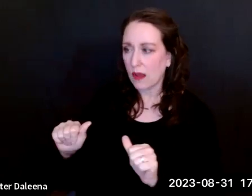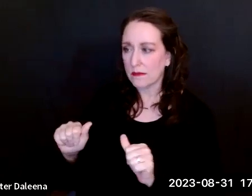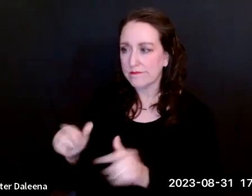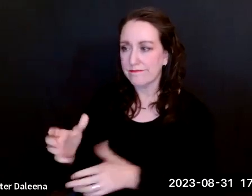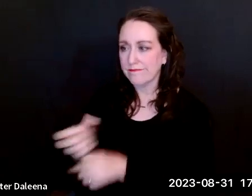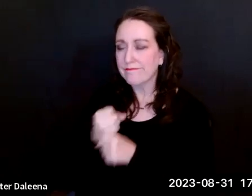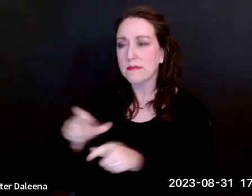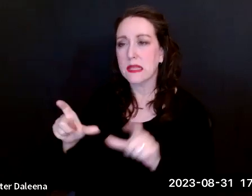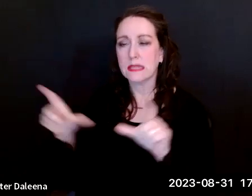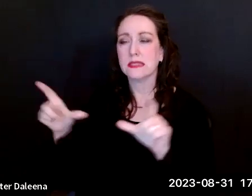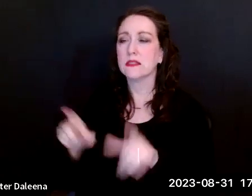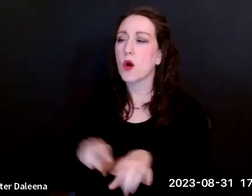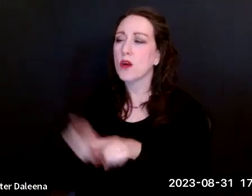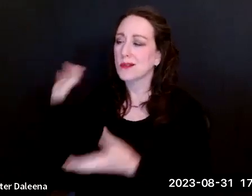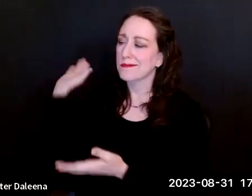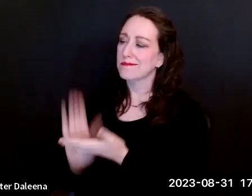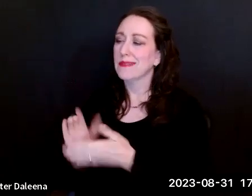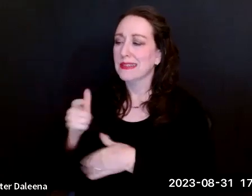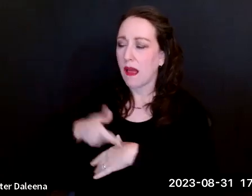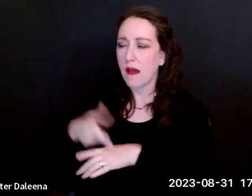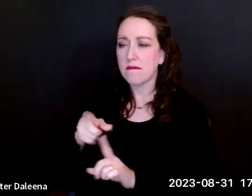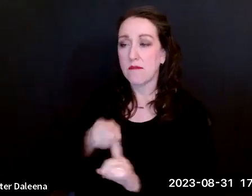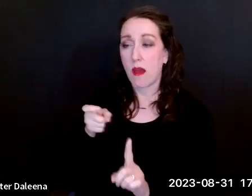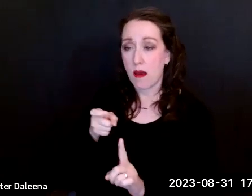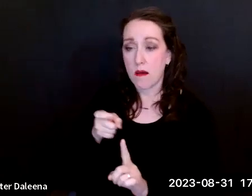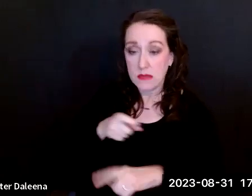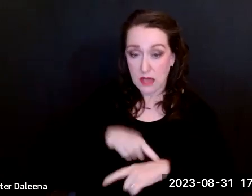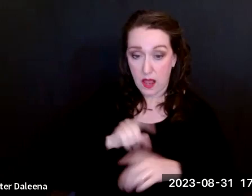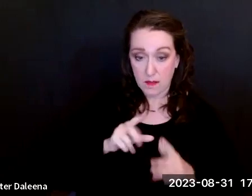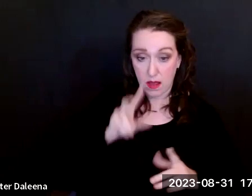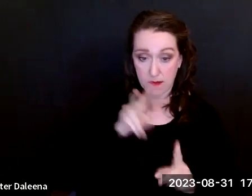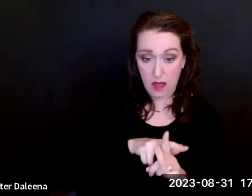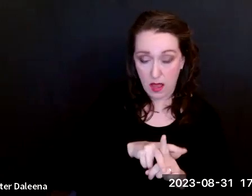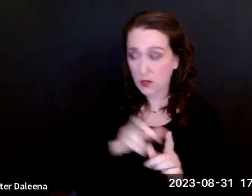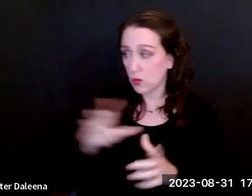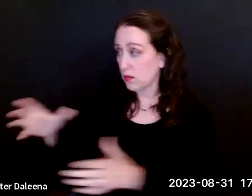also reducing timelines from the time folks are applying until when their license issued and we've